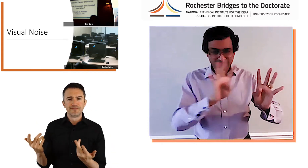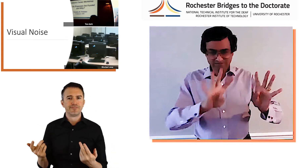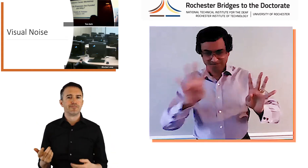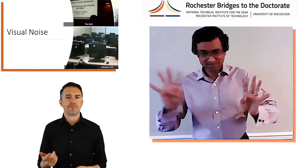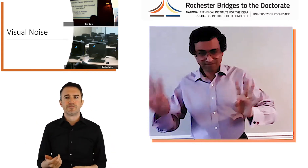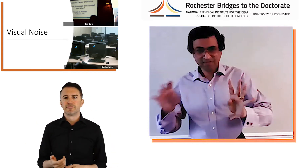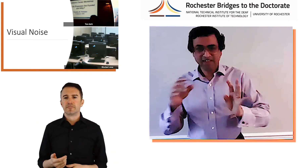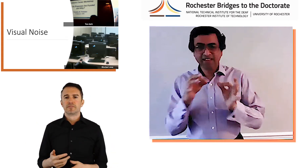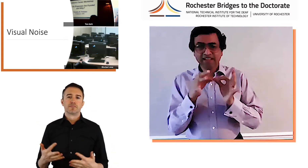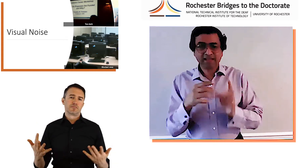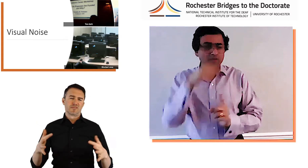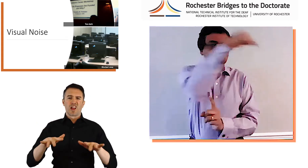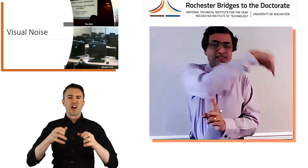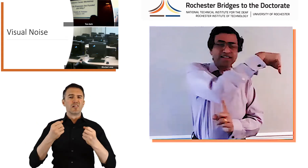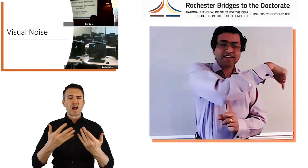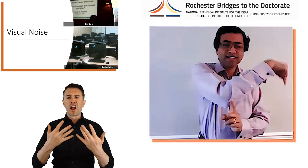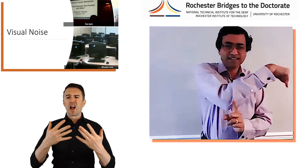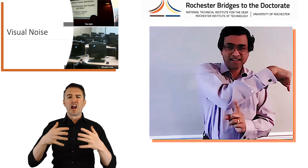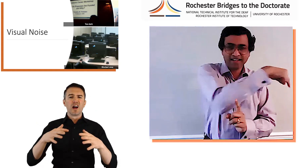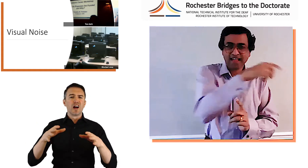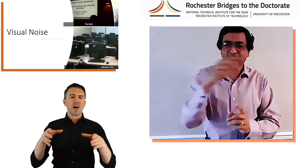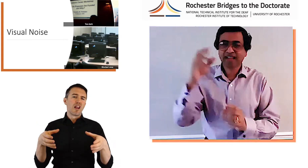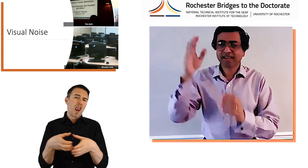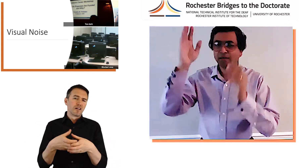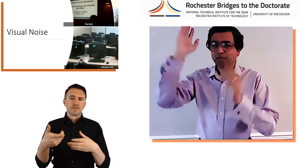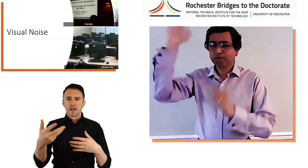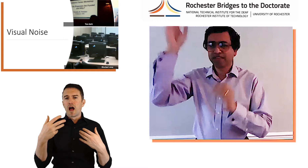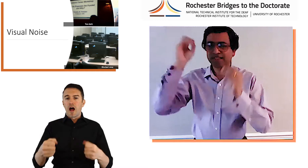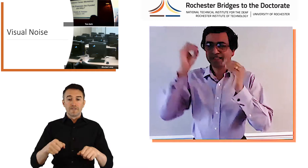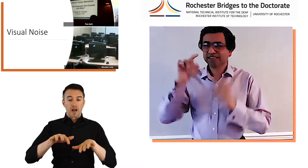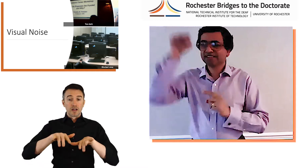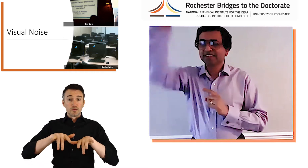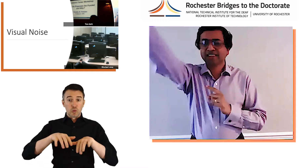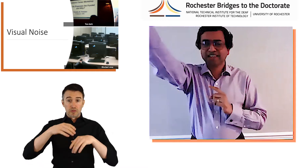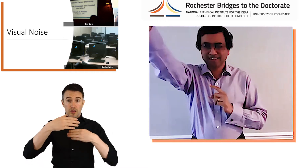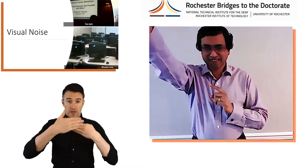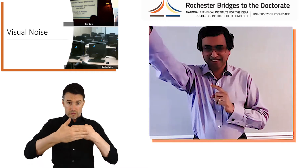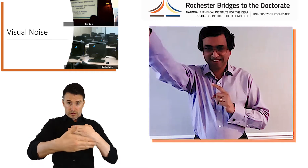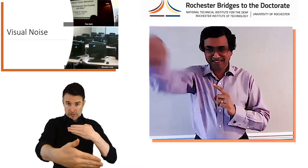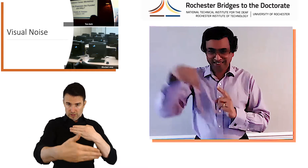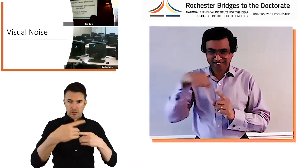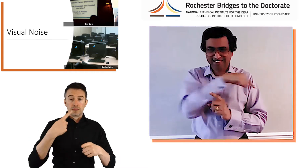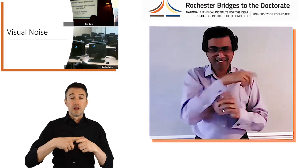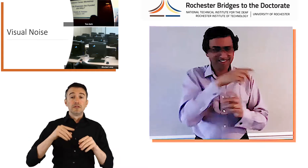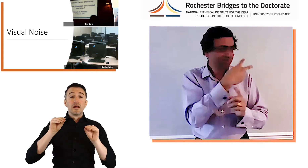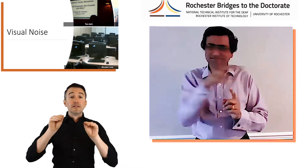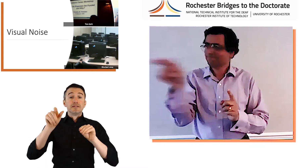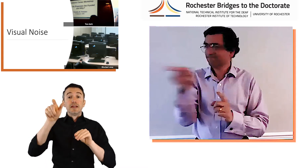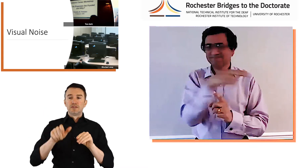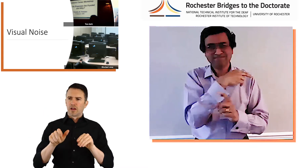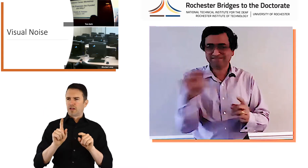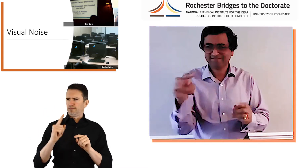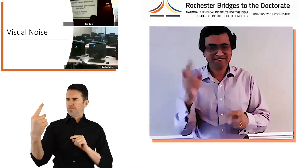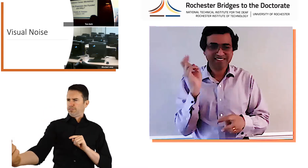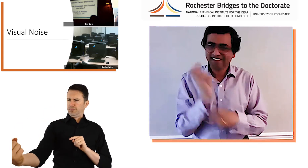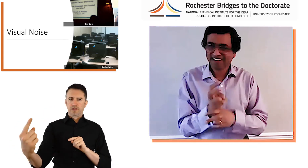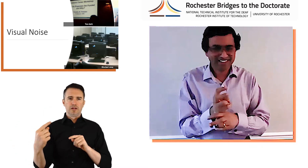Often classrooms have, you know, rows of students and the interpreter's over here and the teacher is at the other end of the classroom.